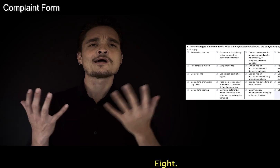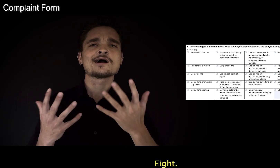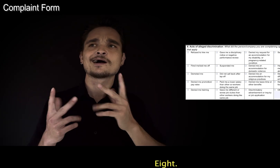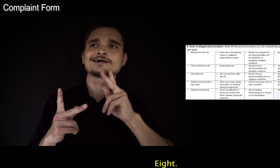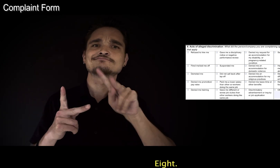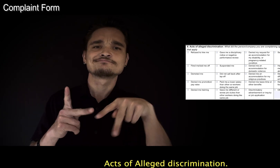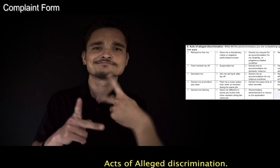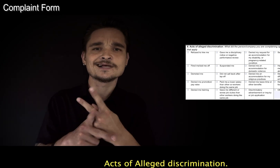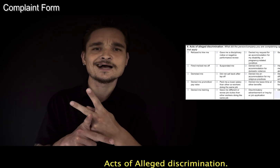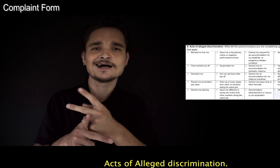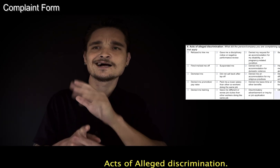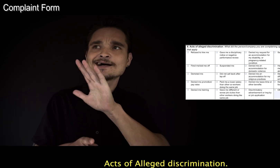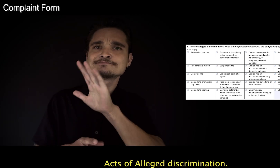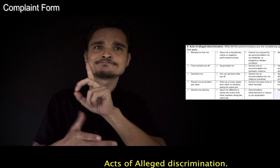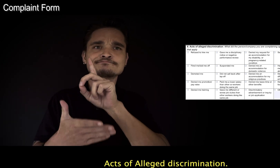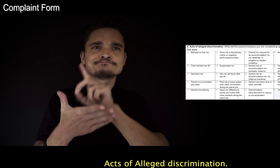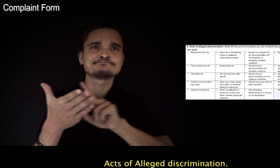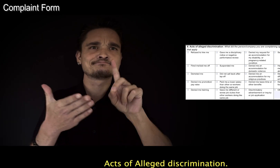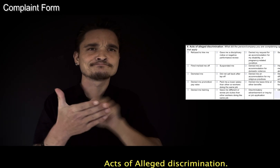Eight. Acts of Alleged discrimination.